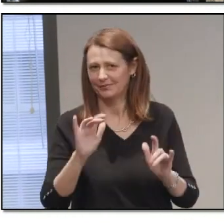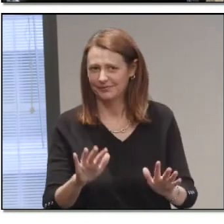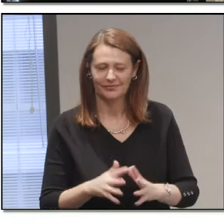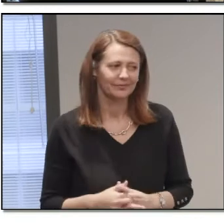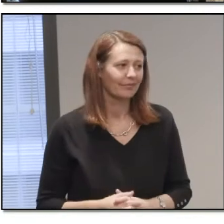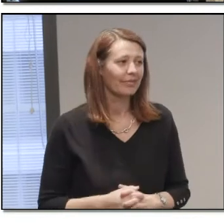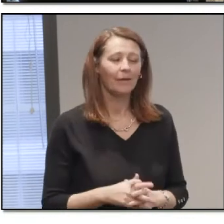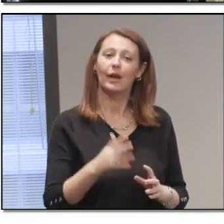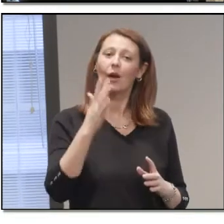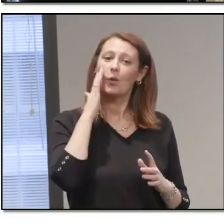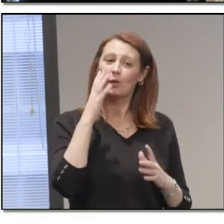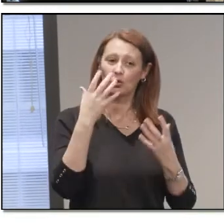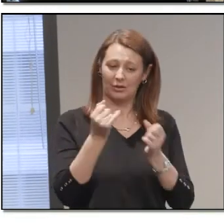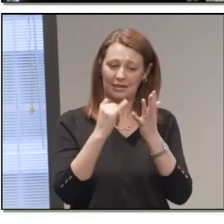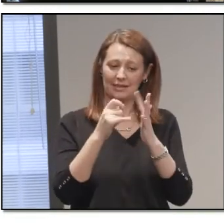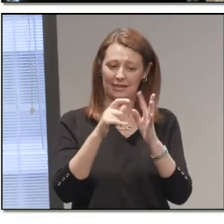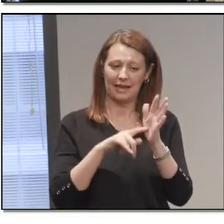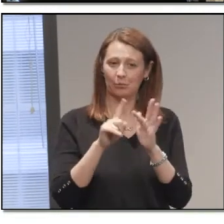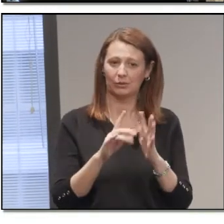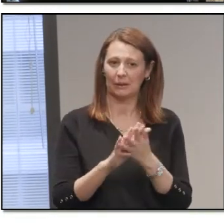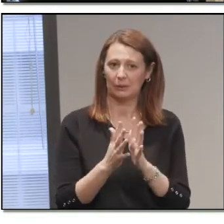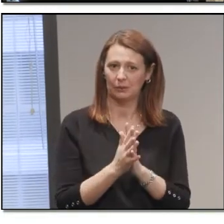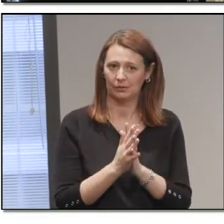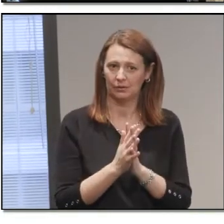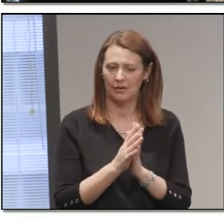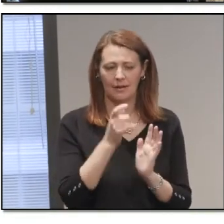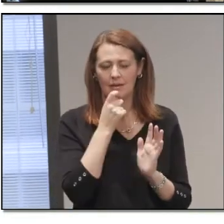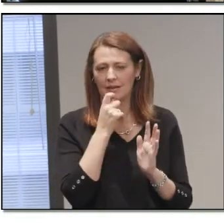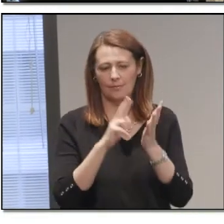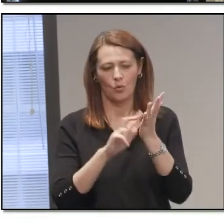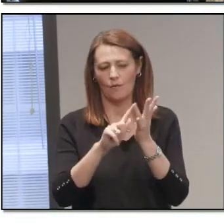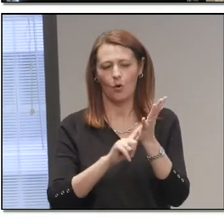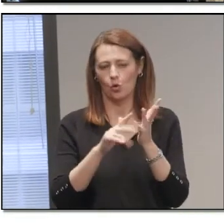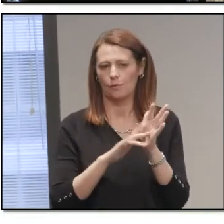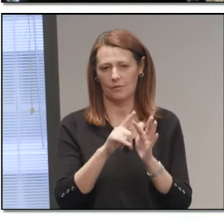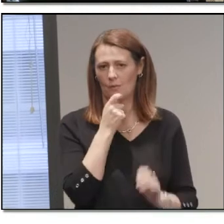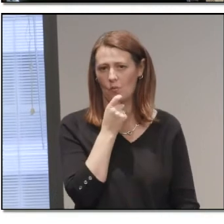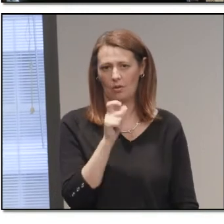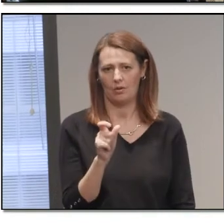When you do get samples there's small volume and small volume creates